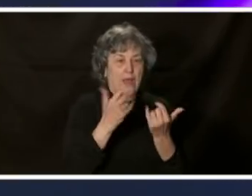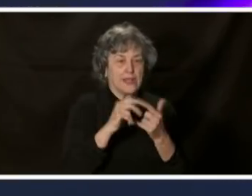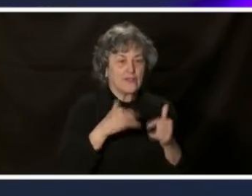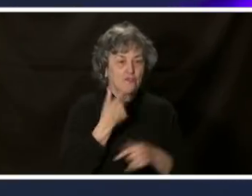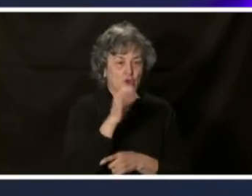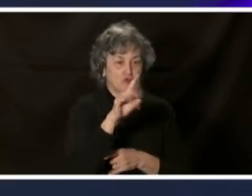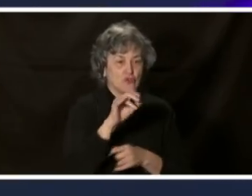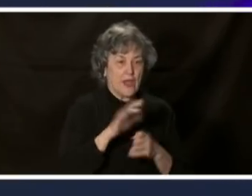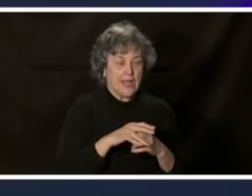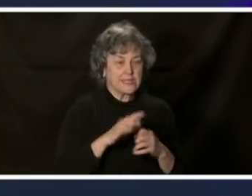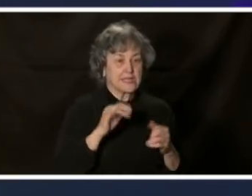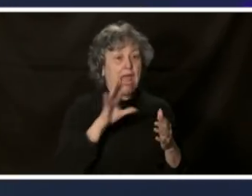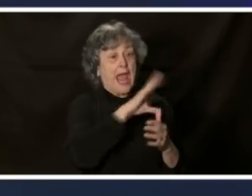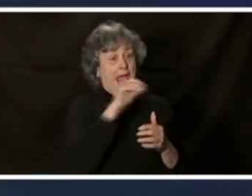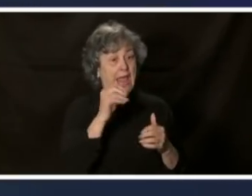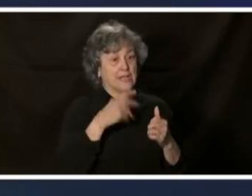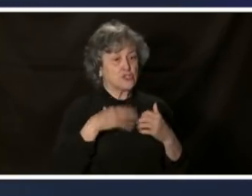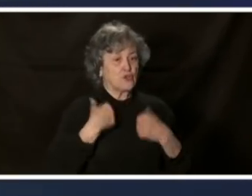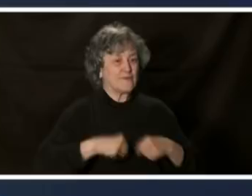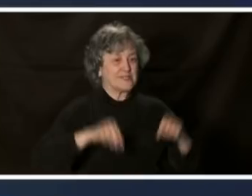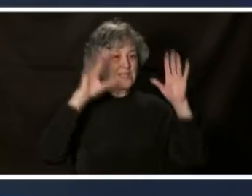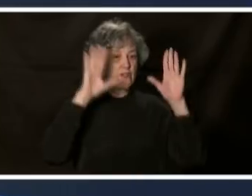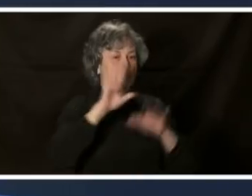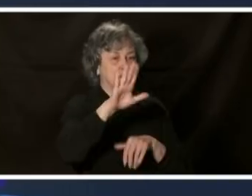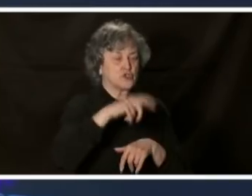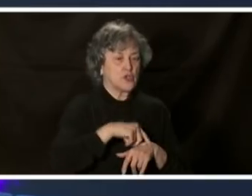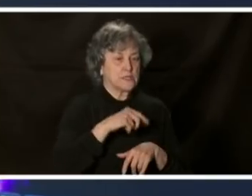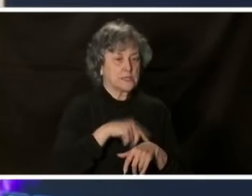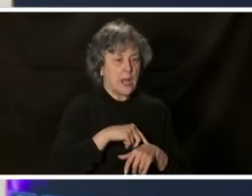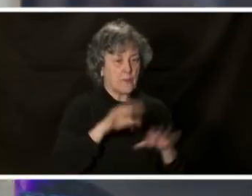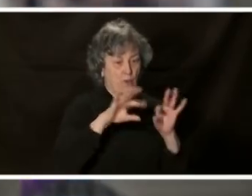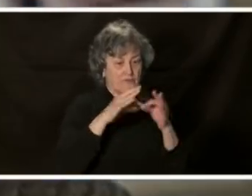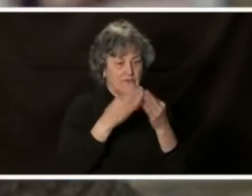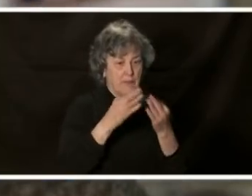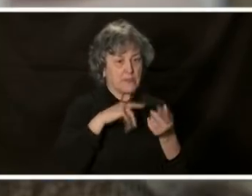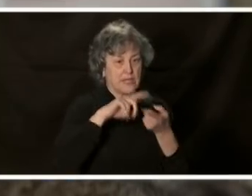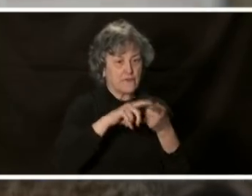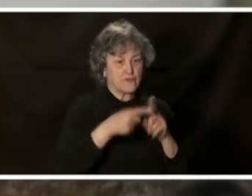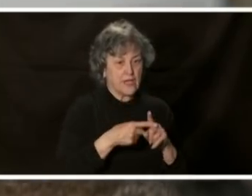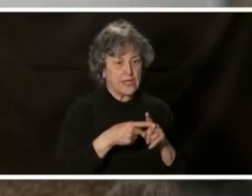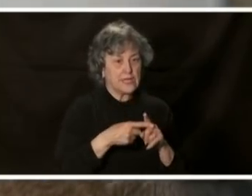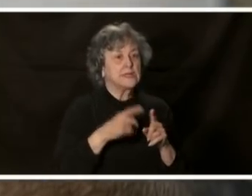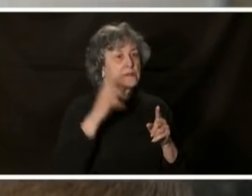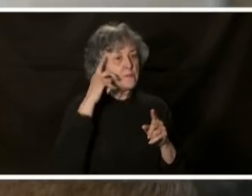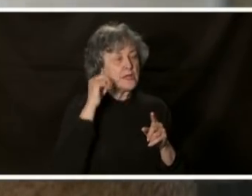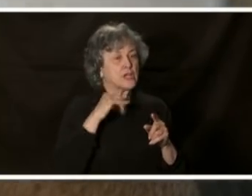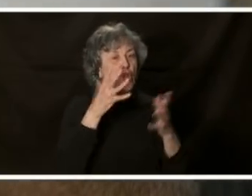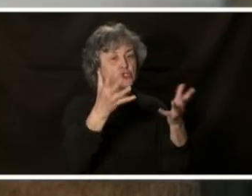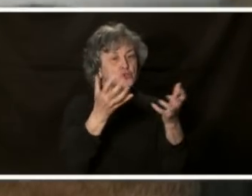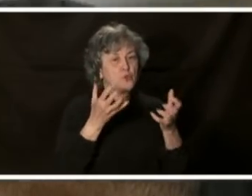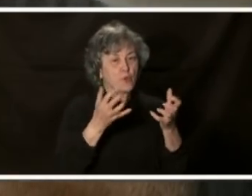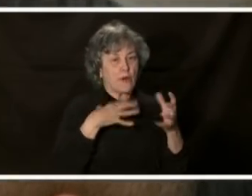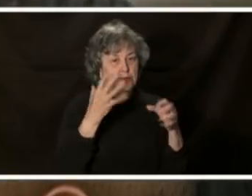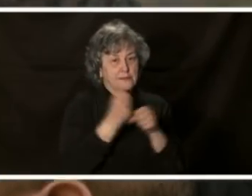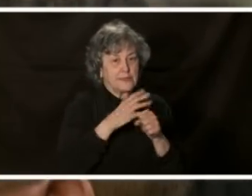AND YOU'VE SACRIFICED TIME WITH FRIENDS AND FAMILY BECAUSE OF YOUR DREAM OF EARNING A GRADUATE DEGREE.